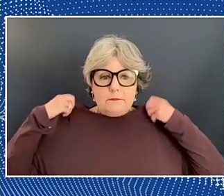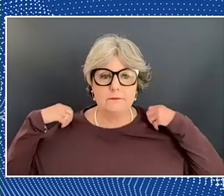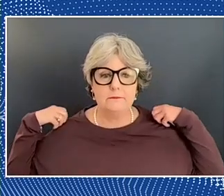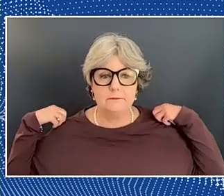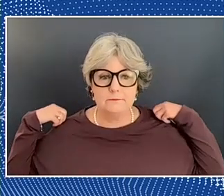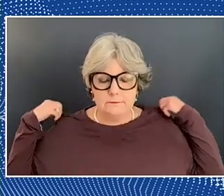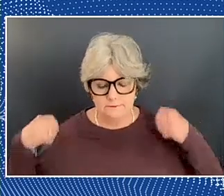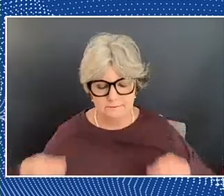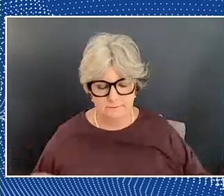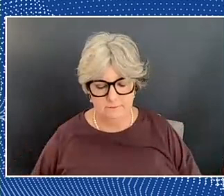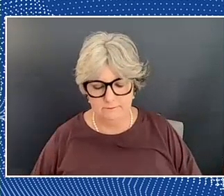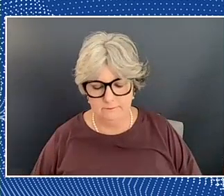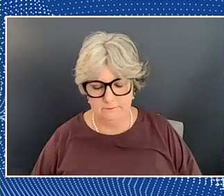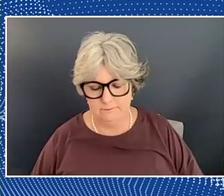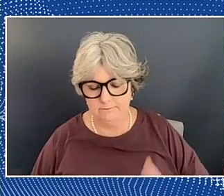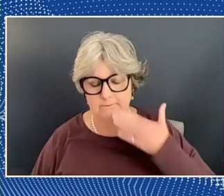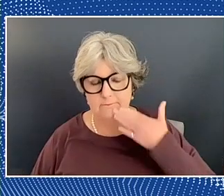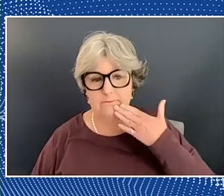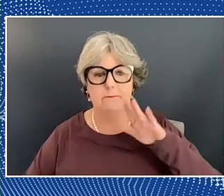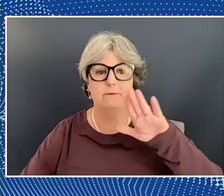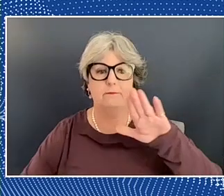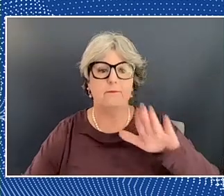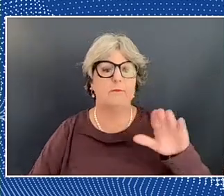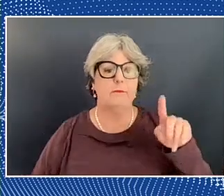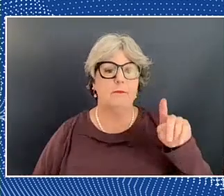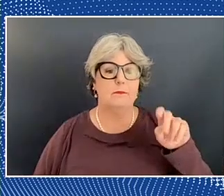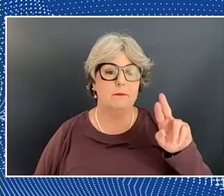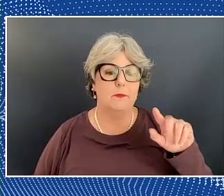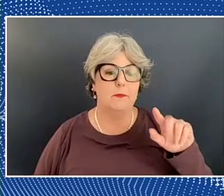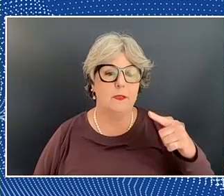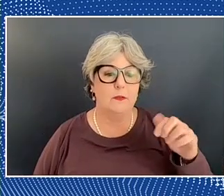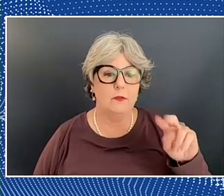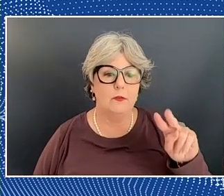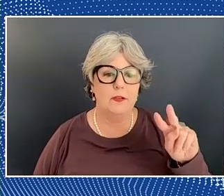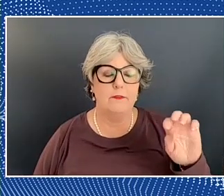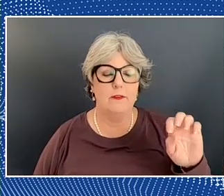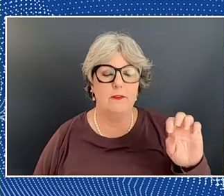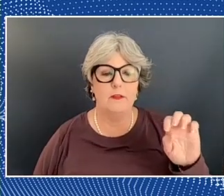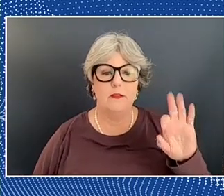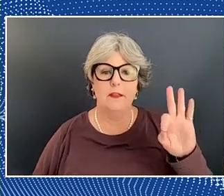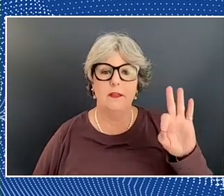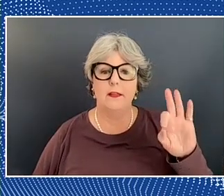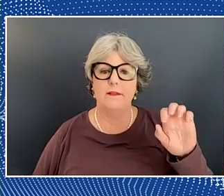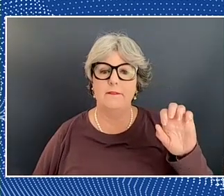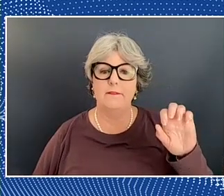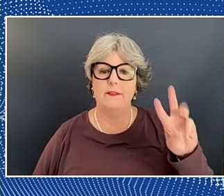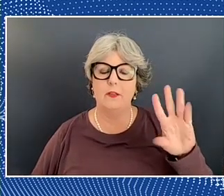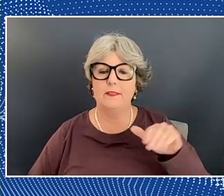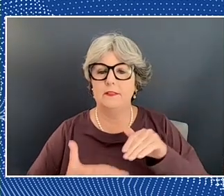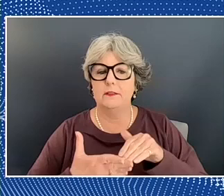Thank you. Good afternoon. My name is Peter Granville. I'm a fellow at the Century Foundation. During public comments in July, I urged